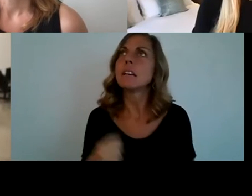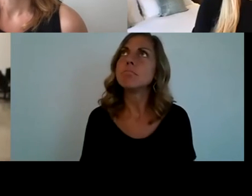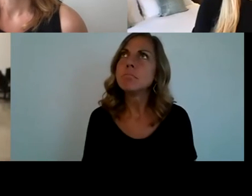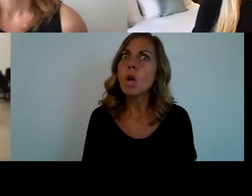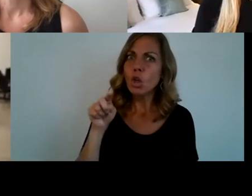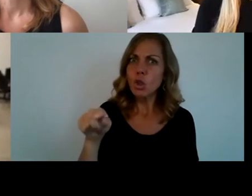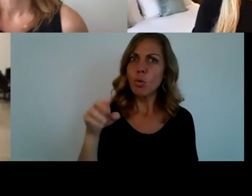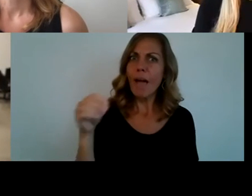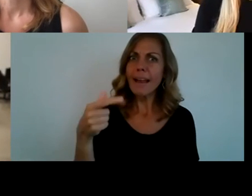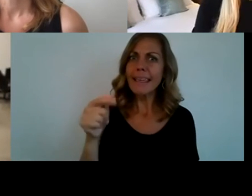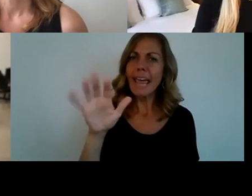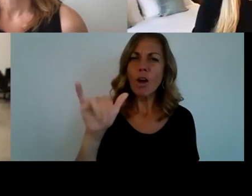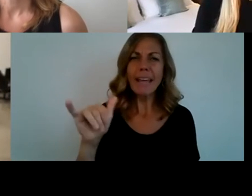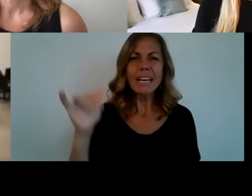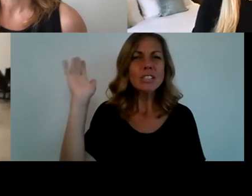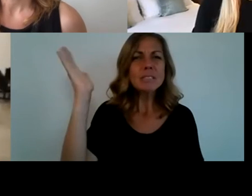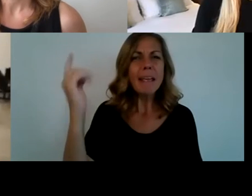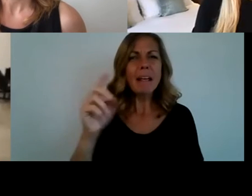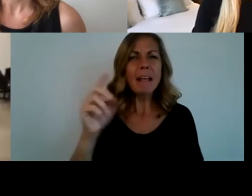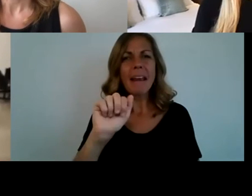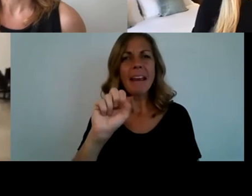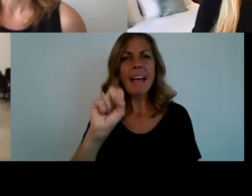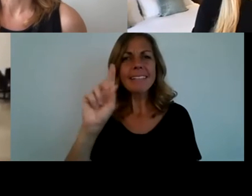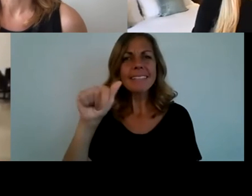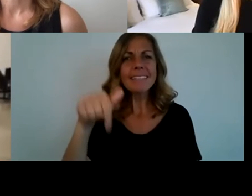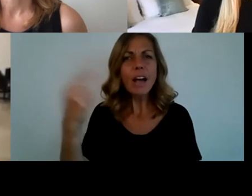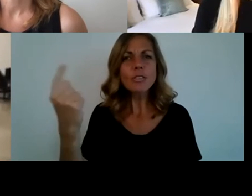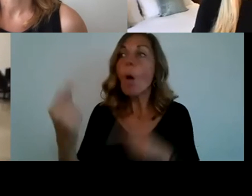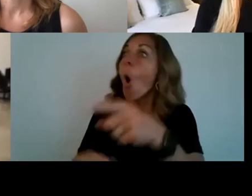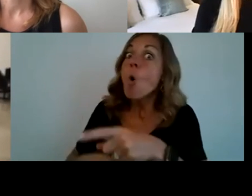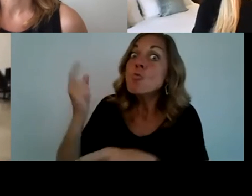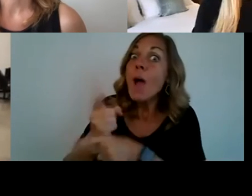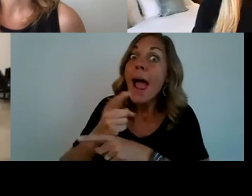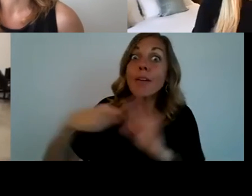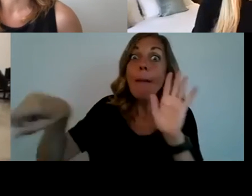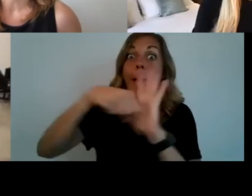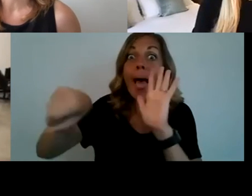at NASDAQ doing something. Oh, yes. We got to ring a bell which was shockingly